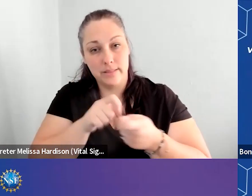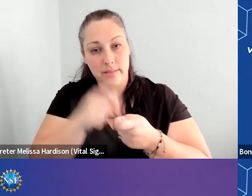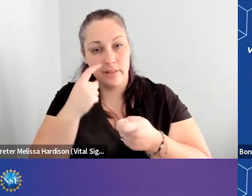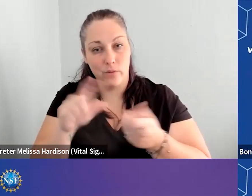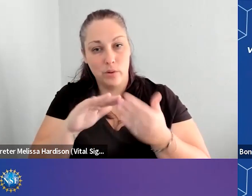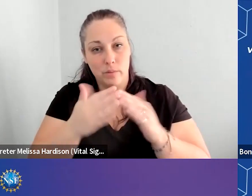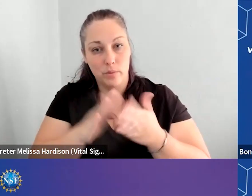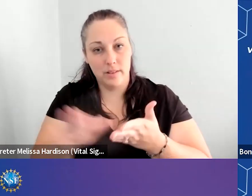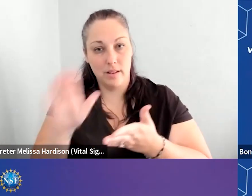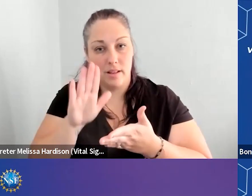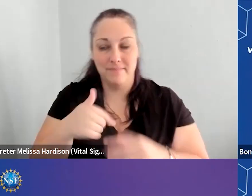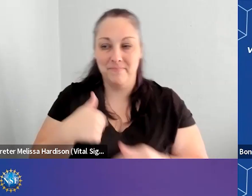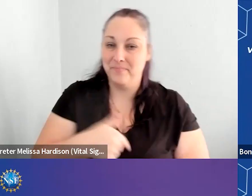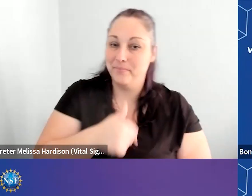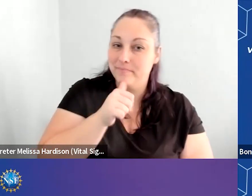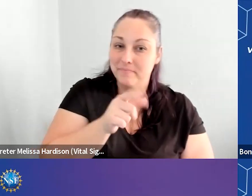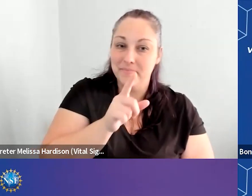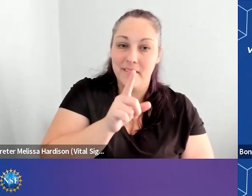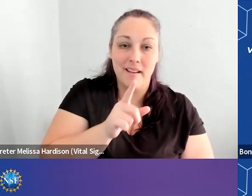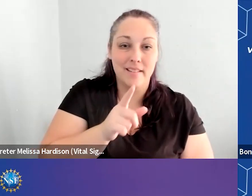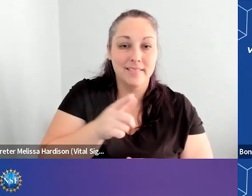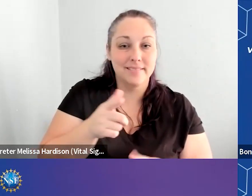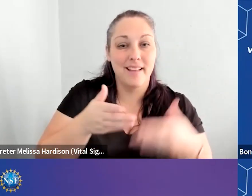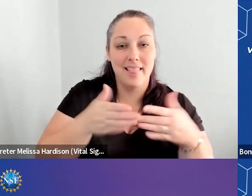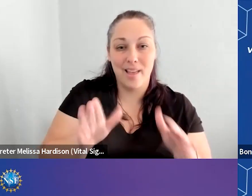Bonnie Green: We're not allowed to talk about new programs that are in the pipeline,